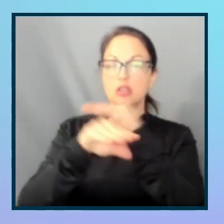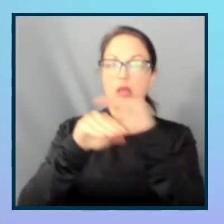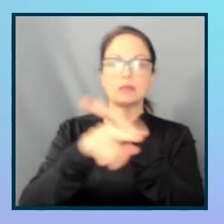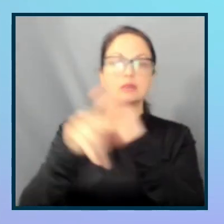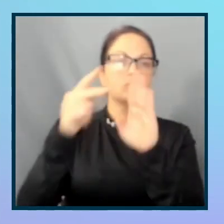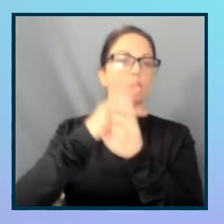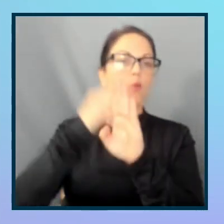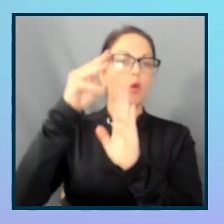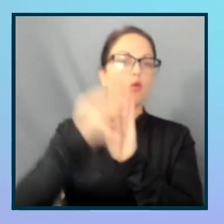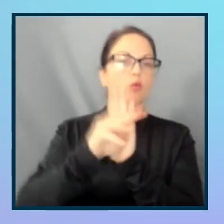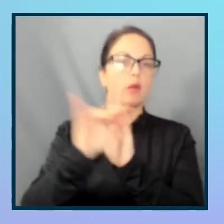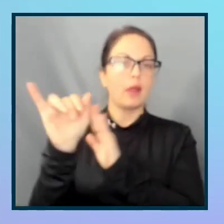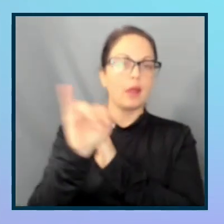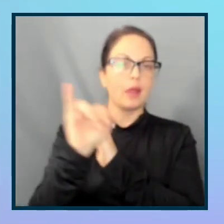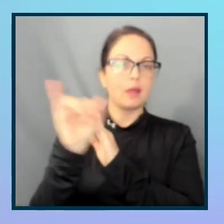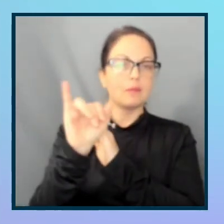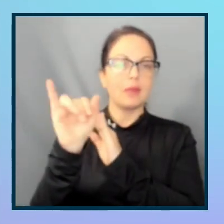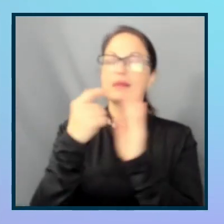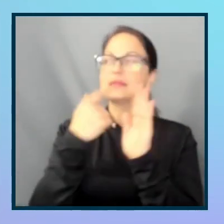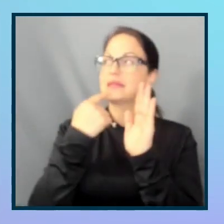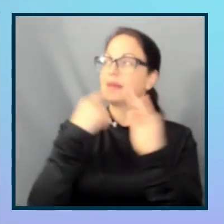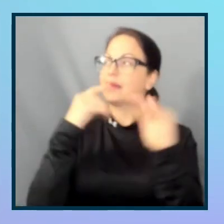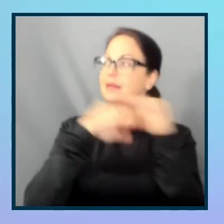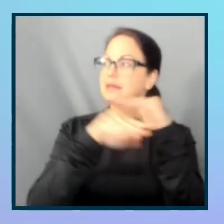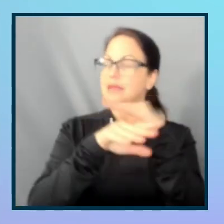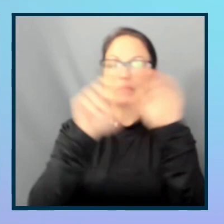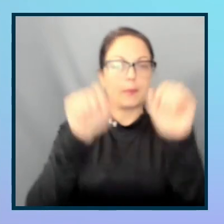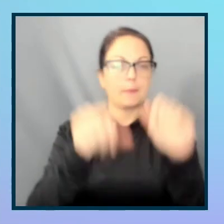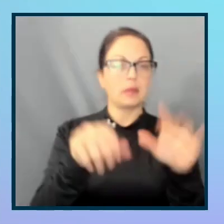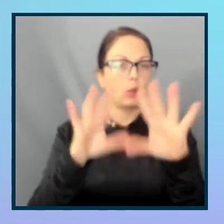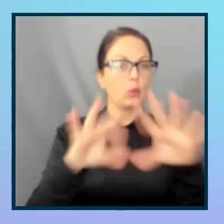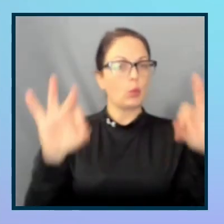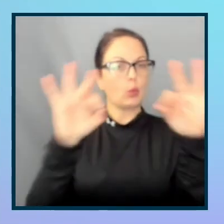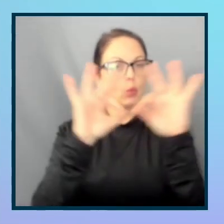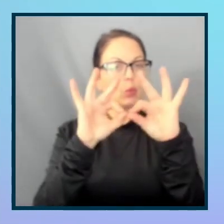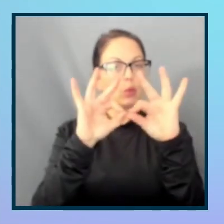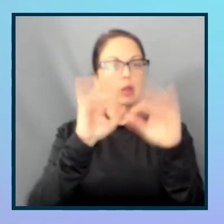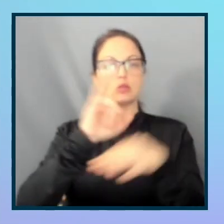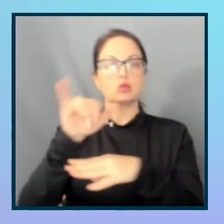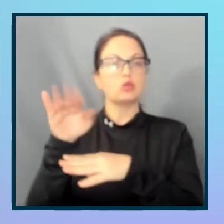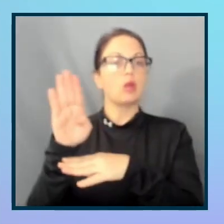like Intuit were saying accessibility was critical to our jobs, to being a developer.